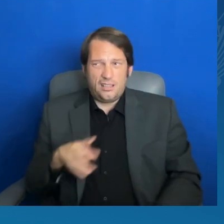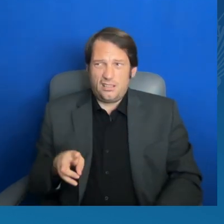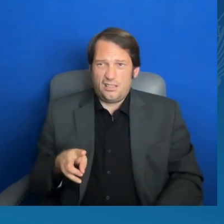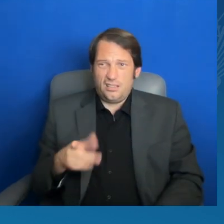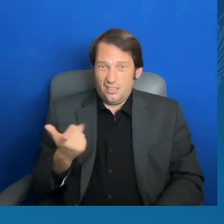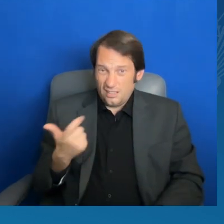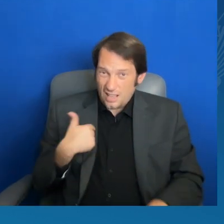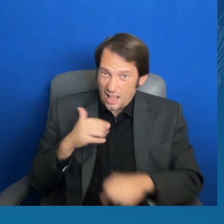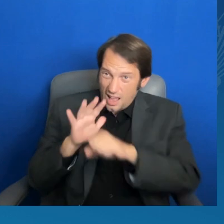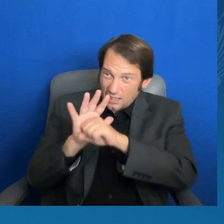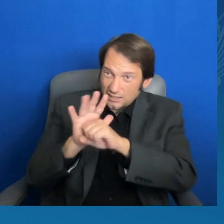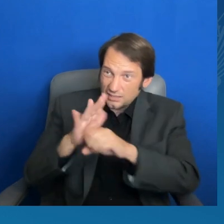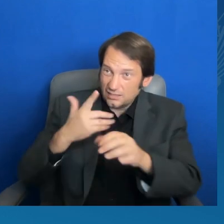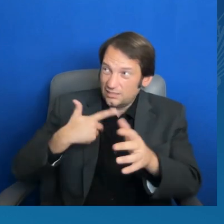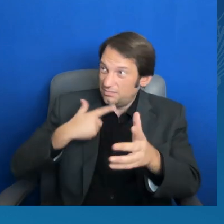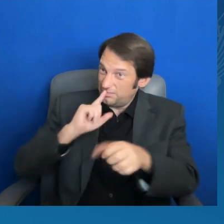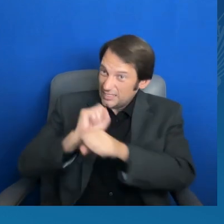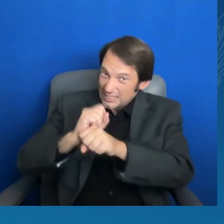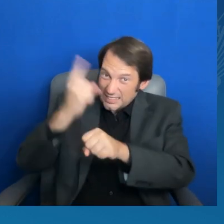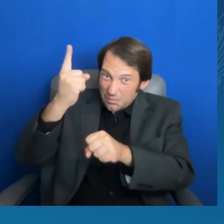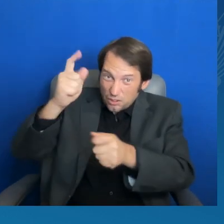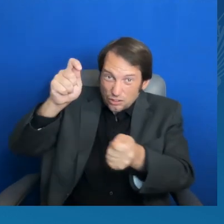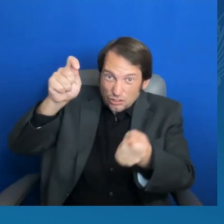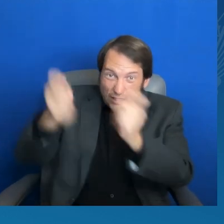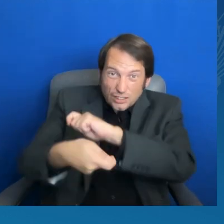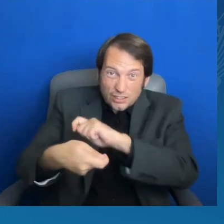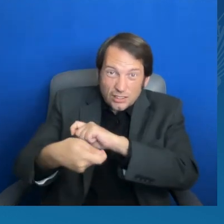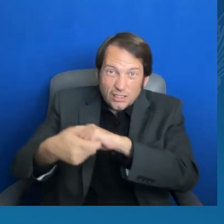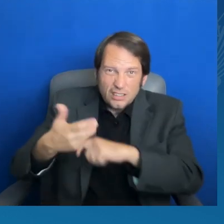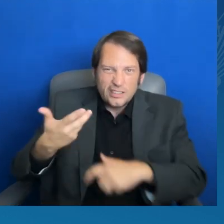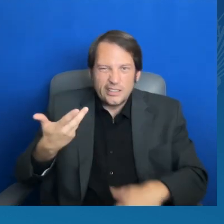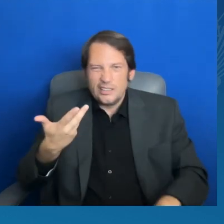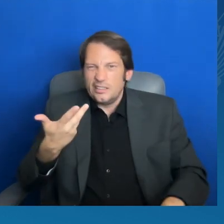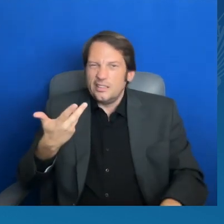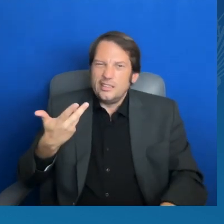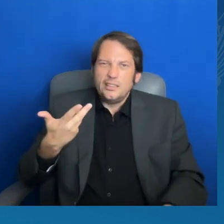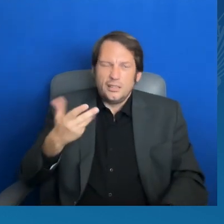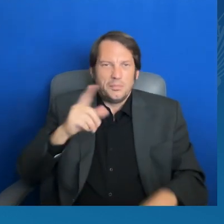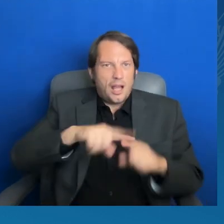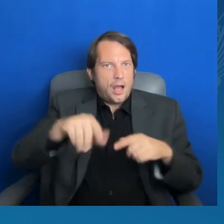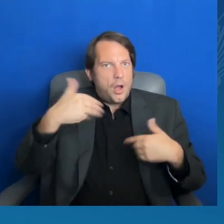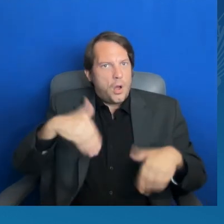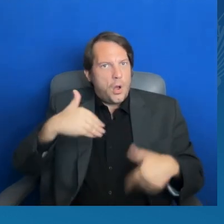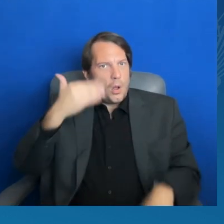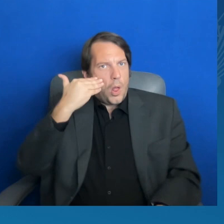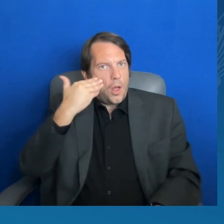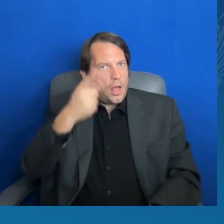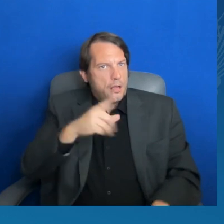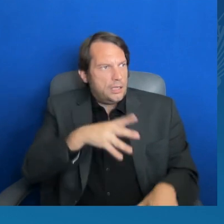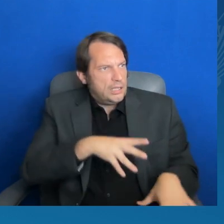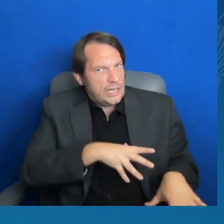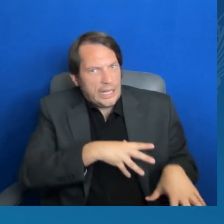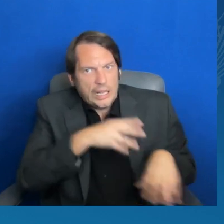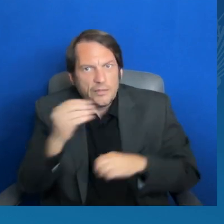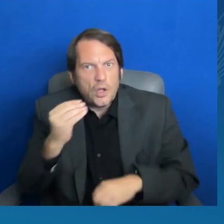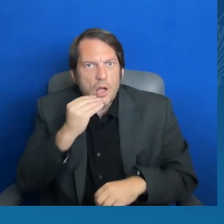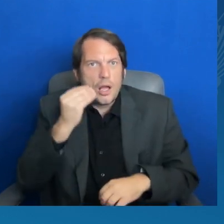and all the obligations that come with that in your role of responsibility -- in the context of your life and your family -- to go to these events, to go to these town halls,